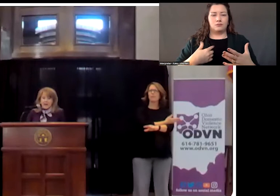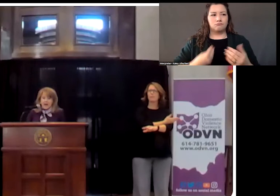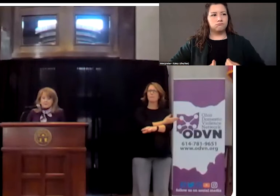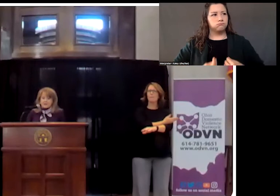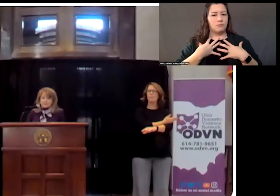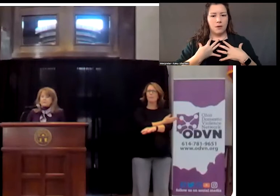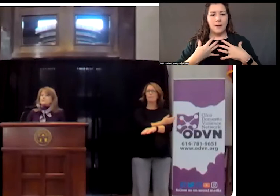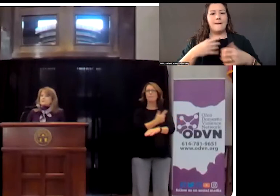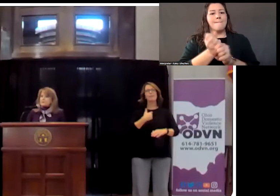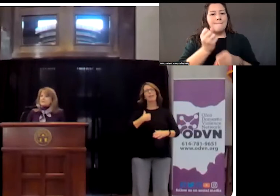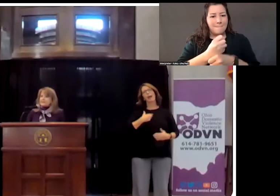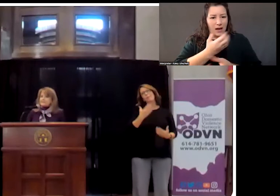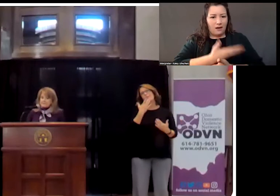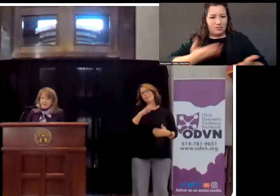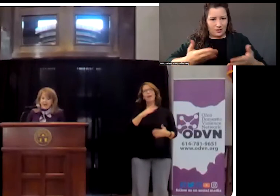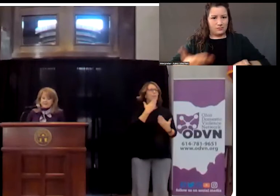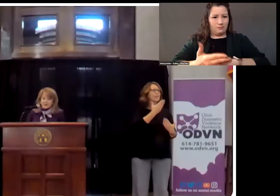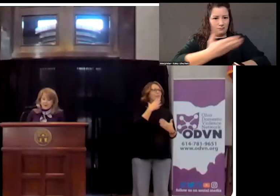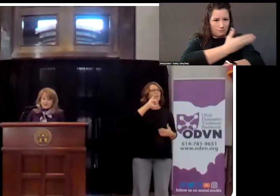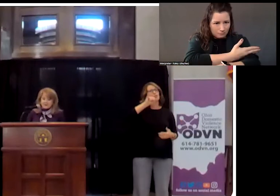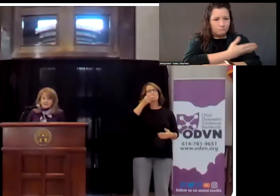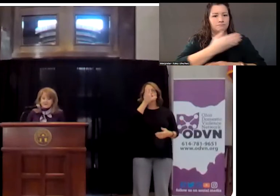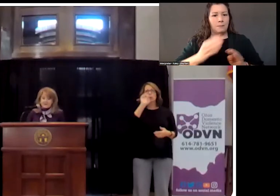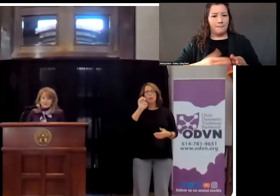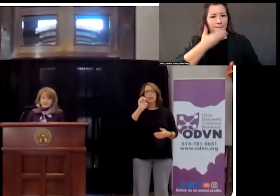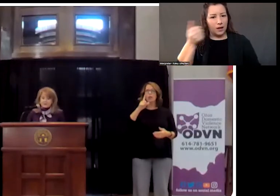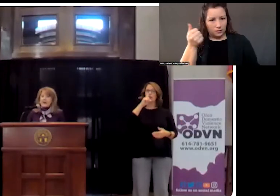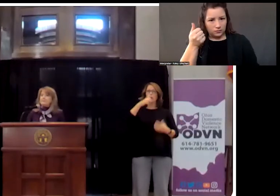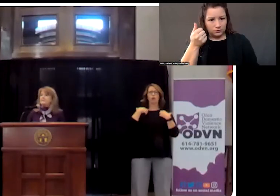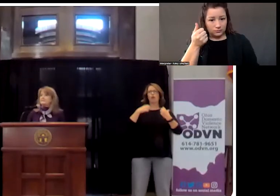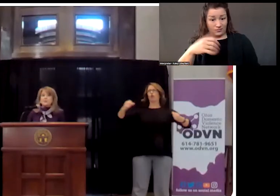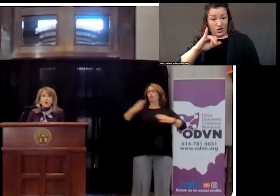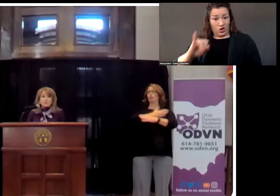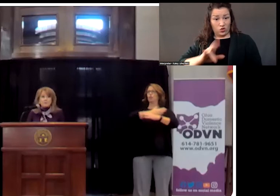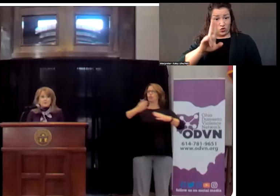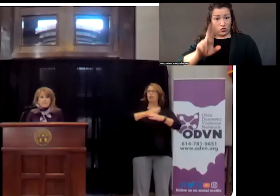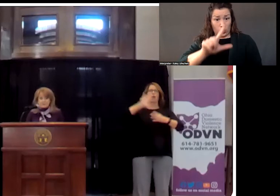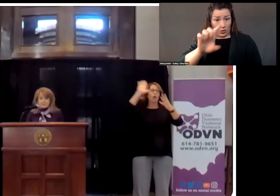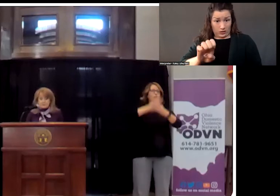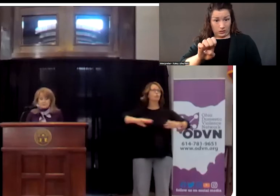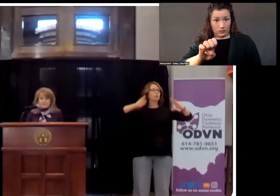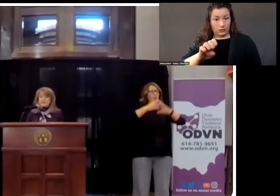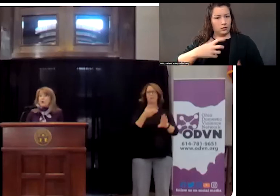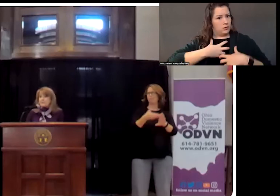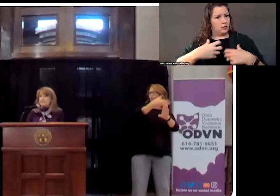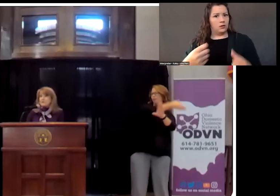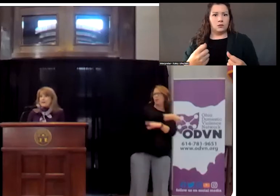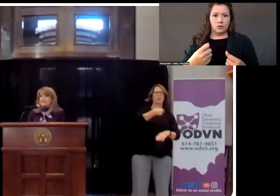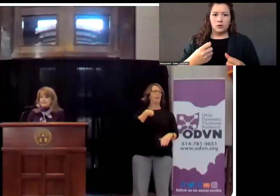I'm grateful for Julie, who had the courage to share her story publicly long before the MeToo movement and long before I did.